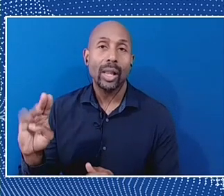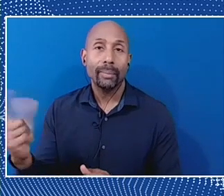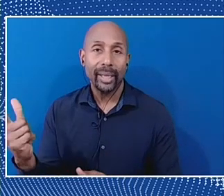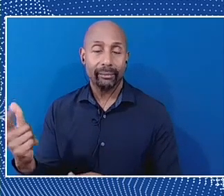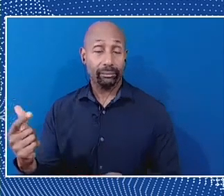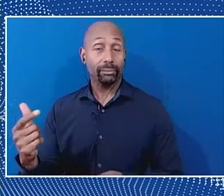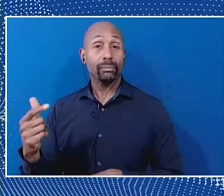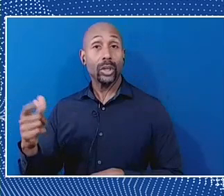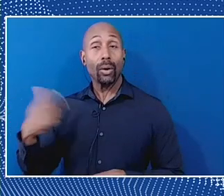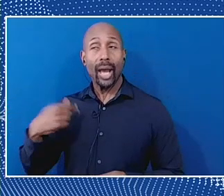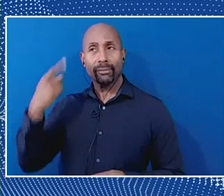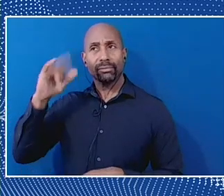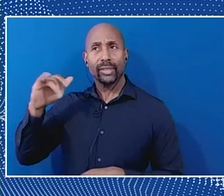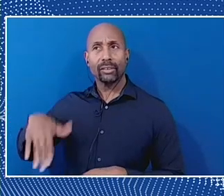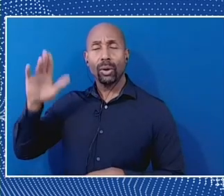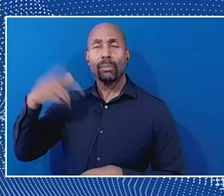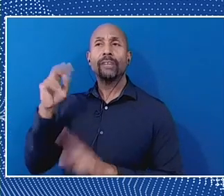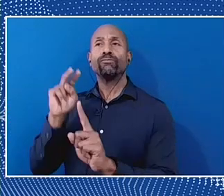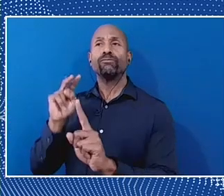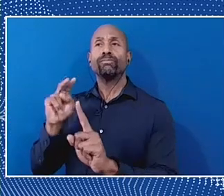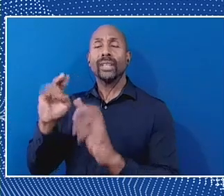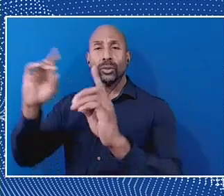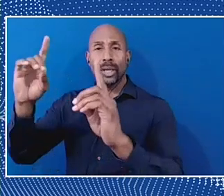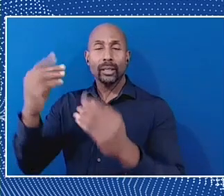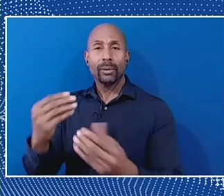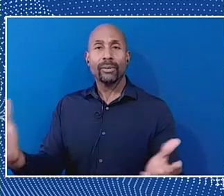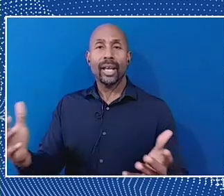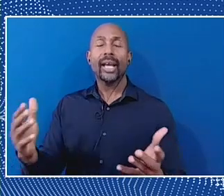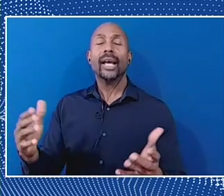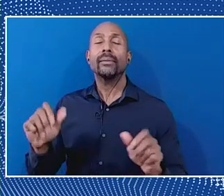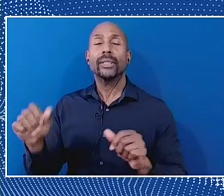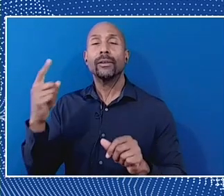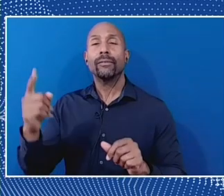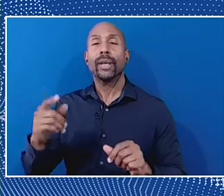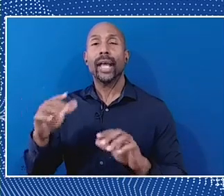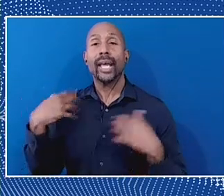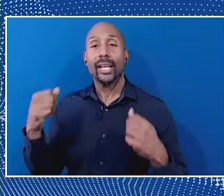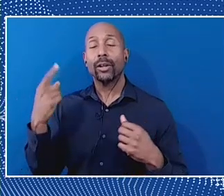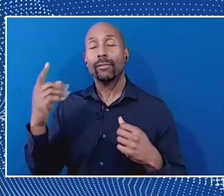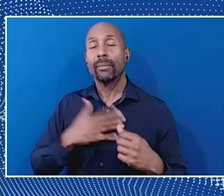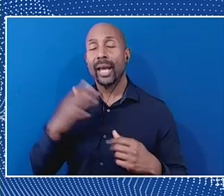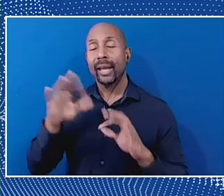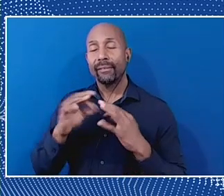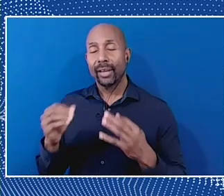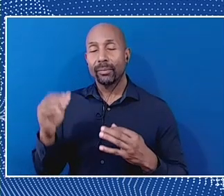potential it held for my family's future success. Graduating college as the first